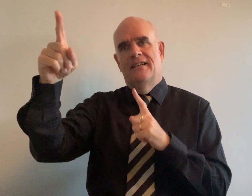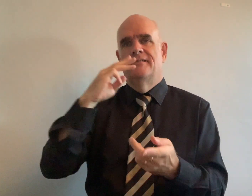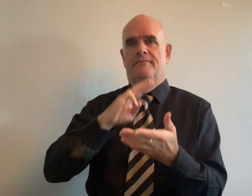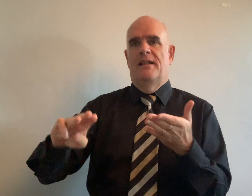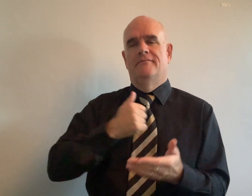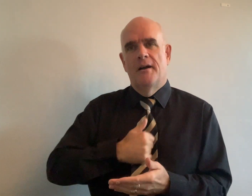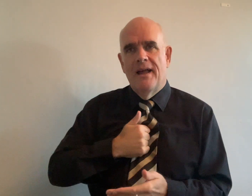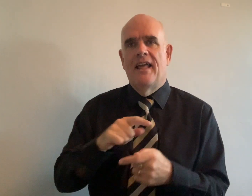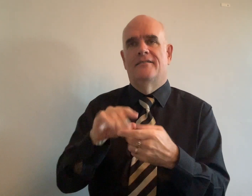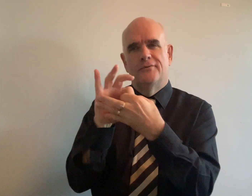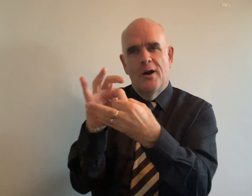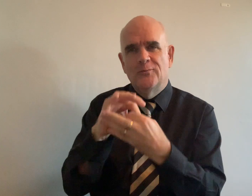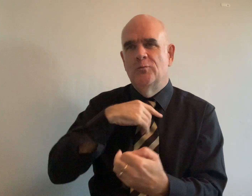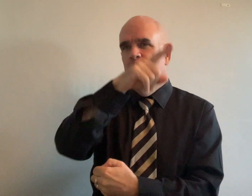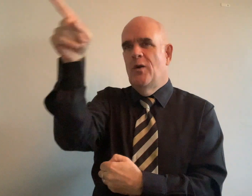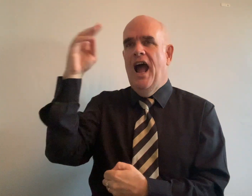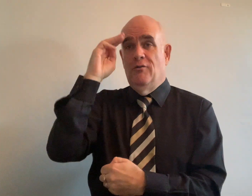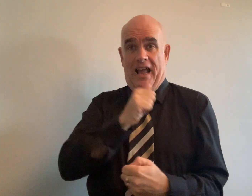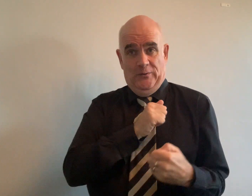Sabina and I would like to convey the sympathy and